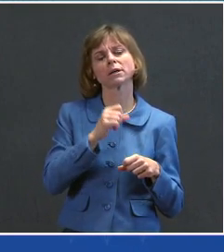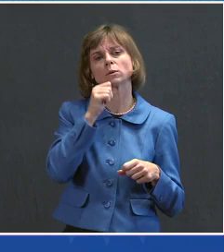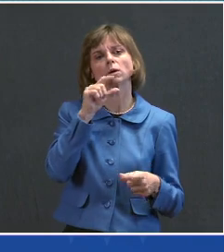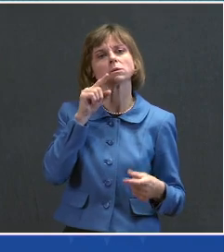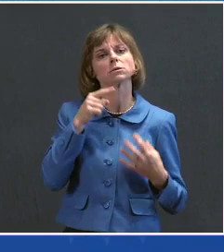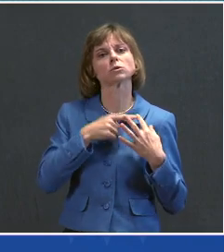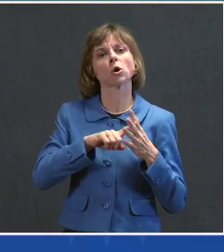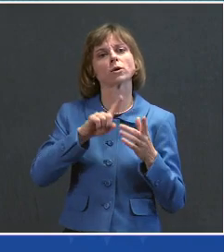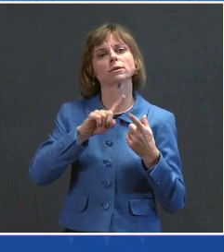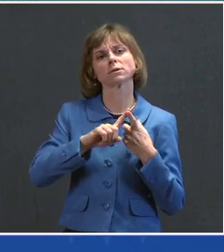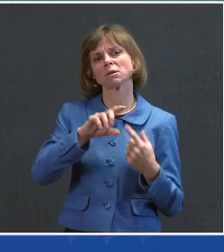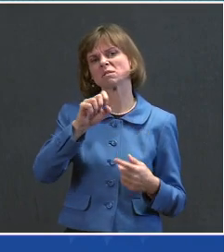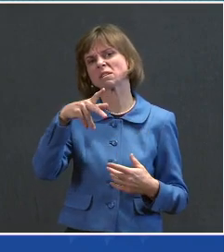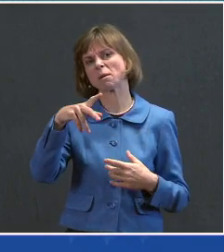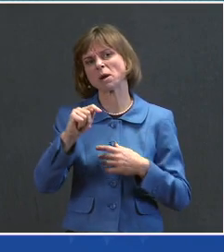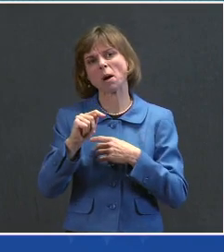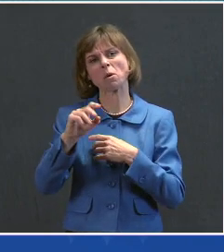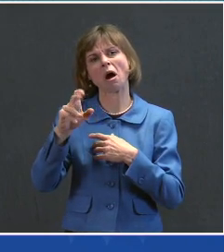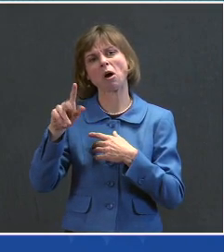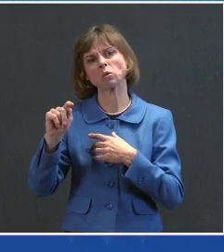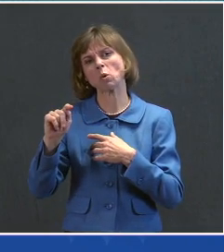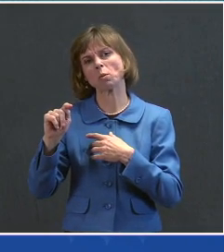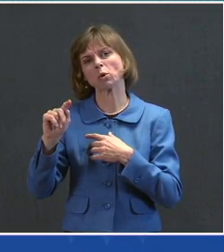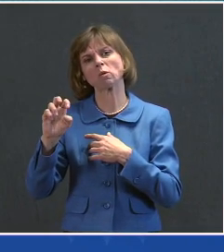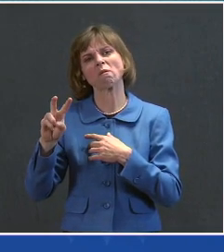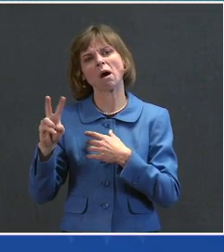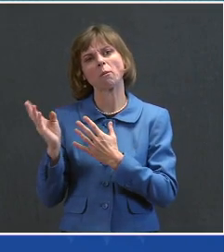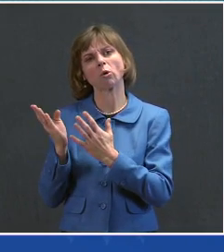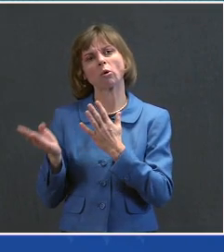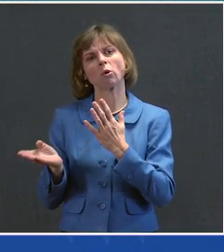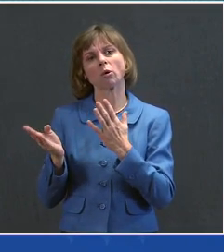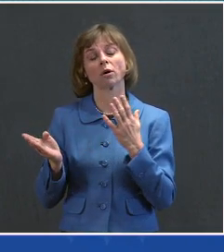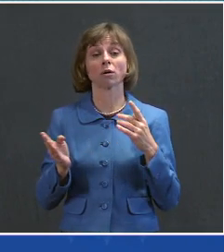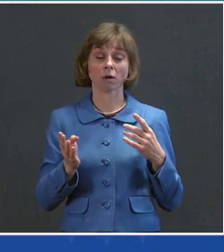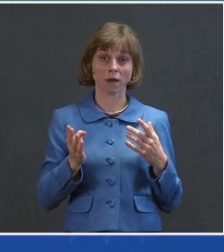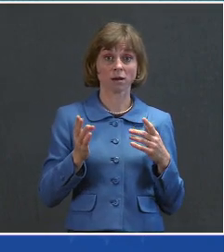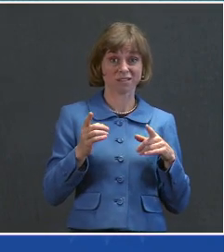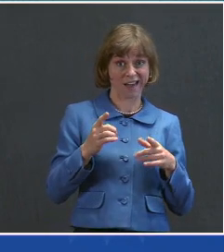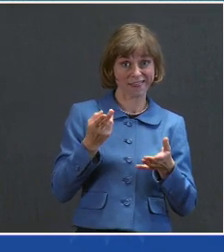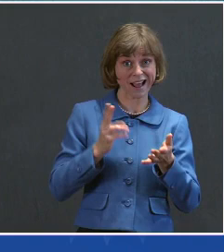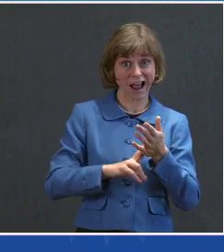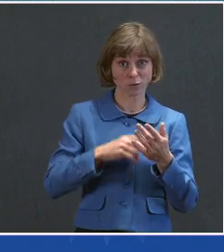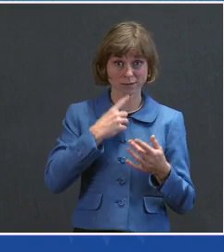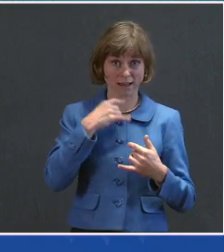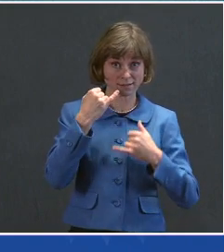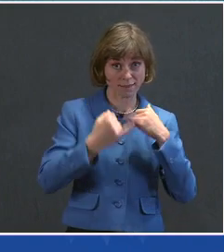would that be -- Ms. Psaki: The commitment -- the contract is by the end of June, but I expect the President will have more to say